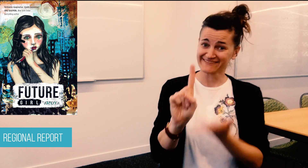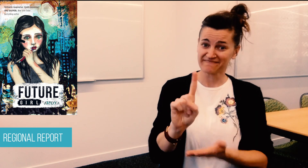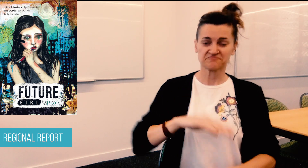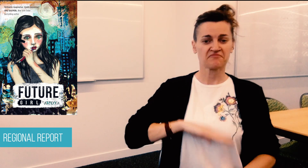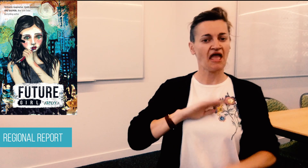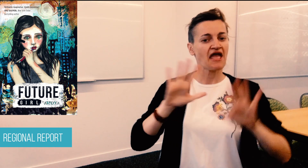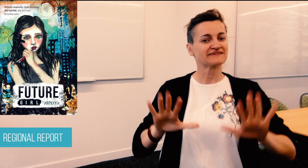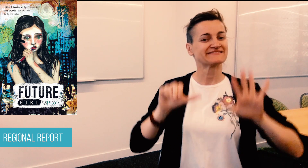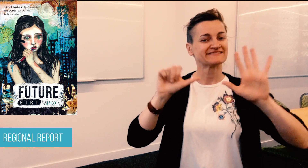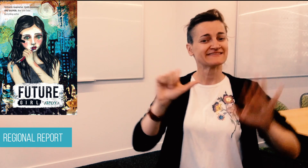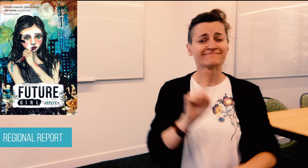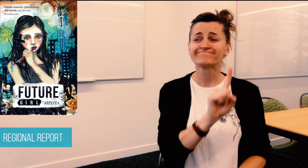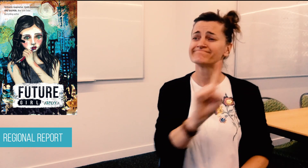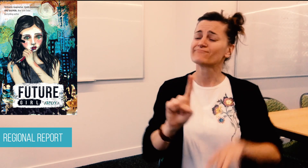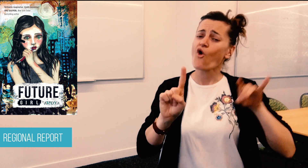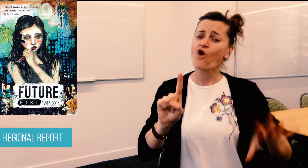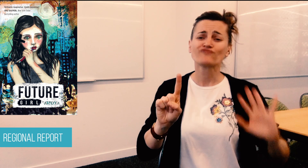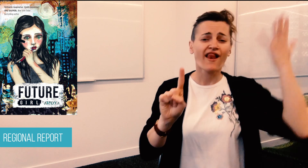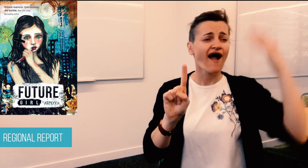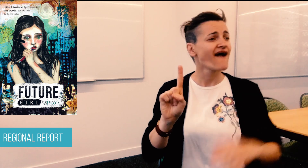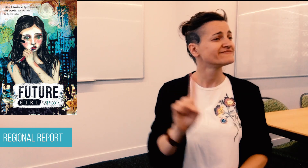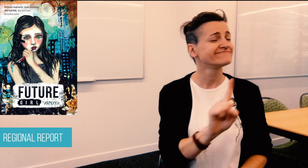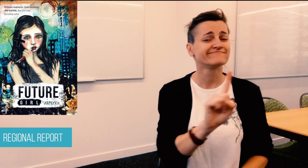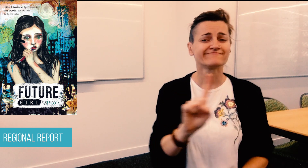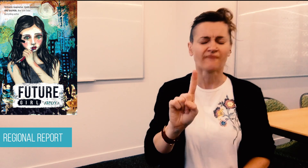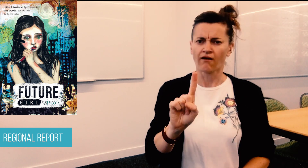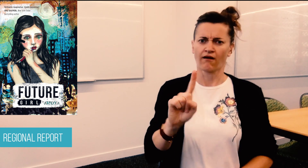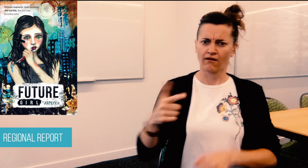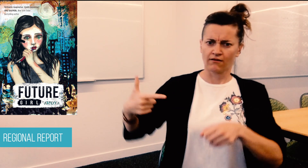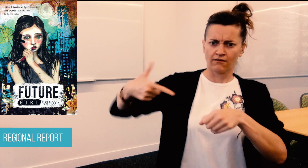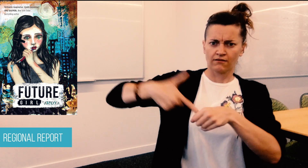who faces rapidly increasing oil prices, which greatly